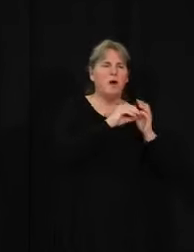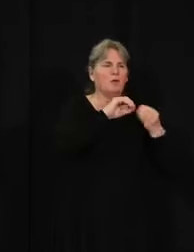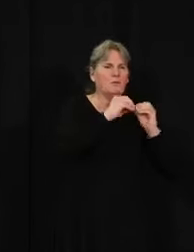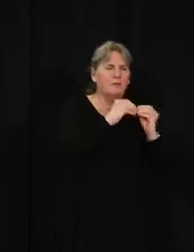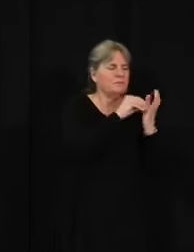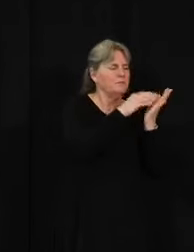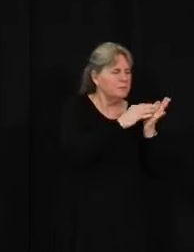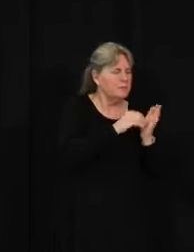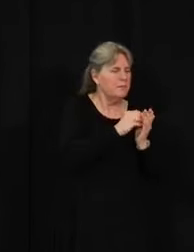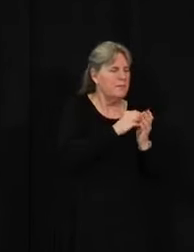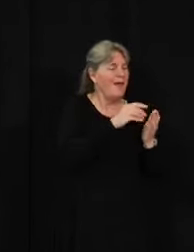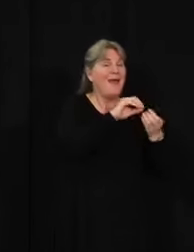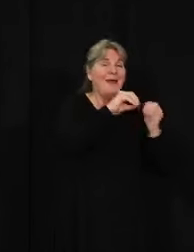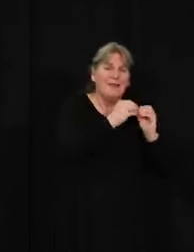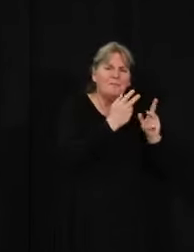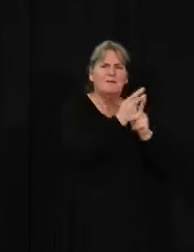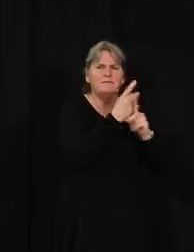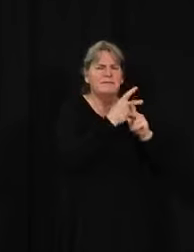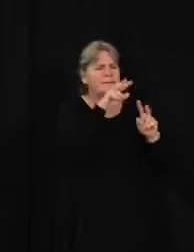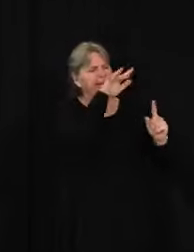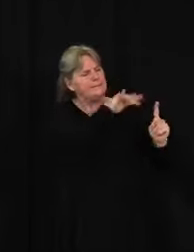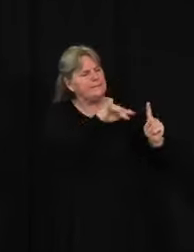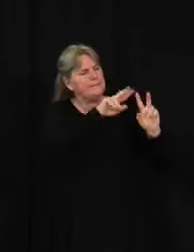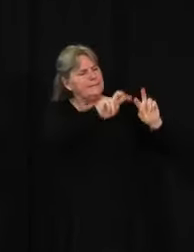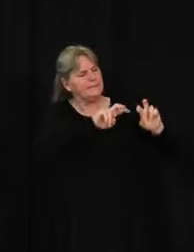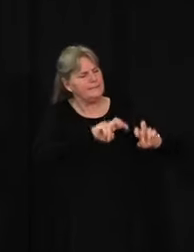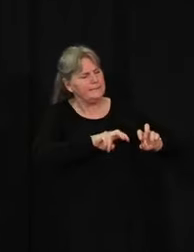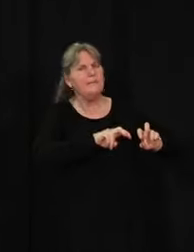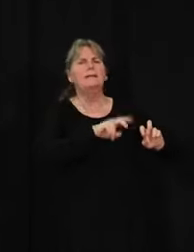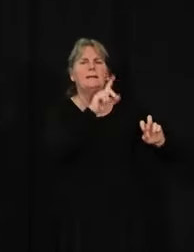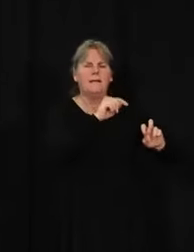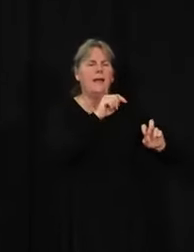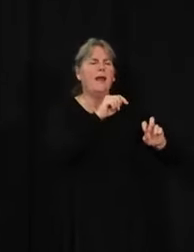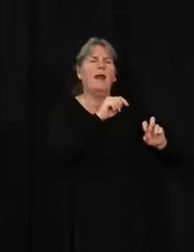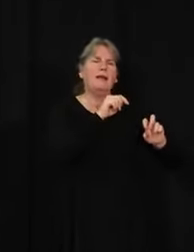help to project future scenarios have increased need.